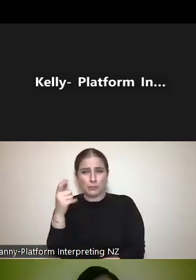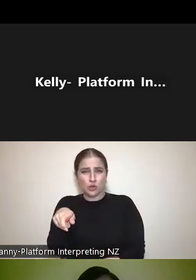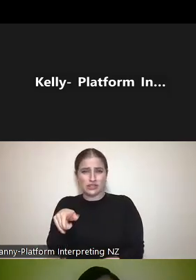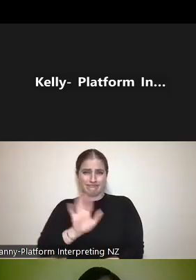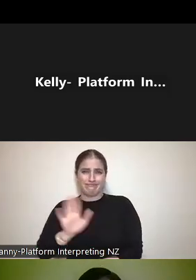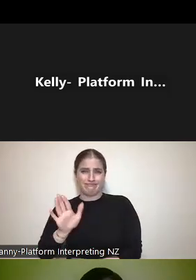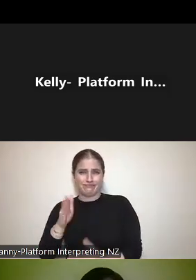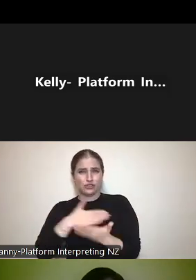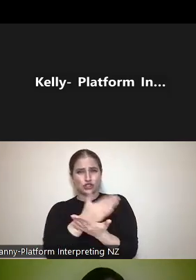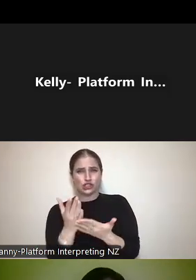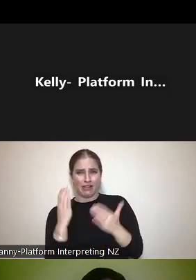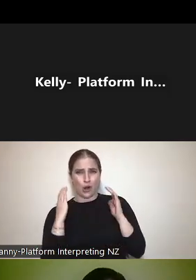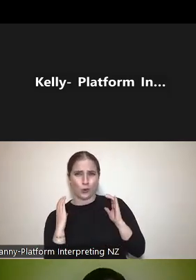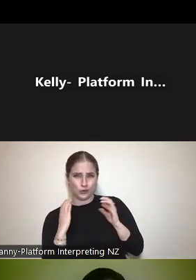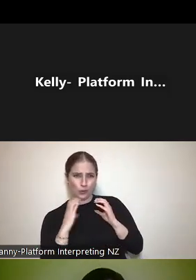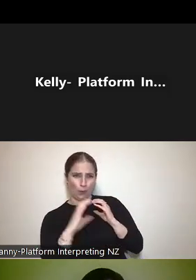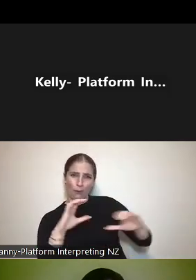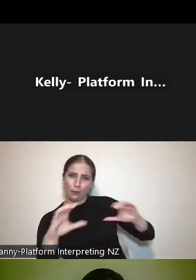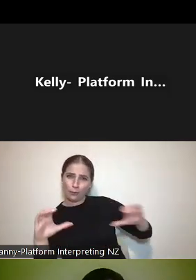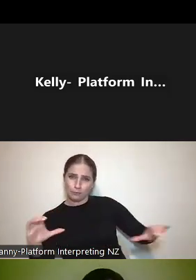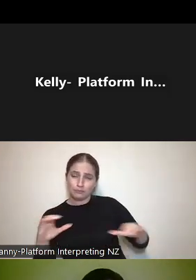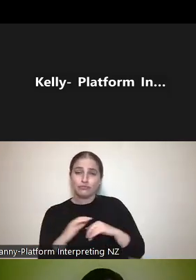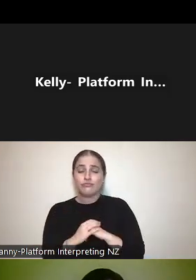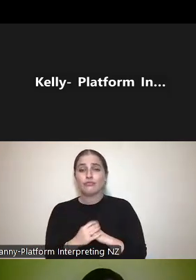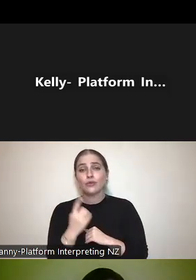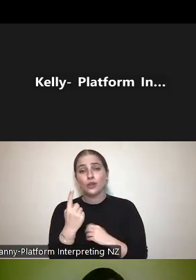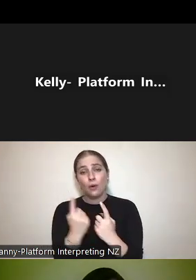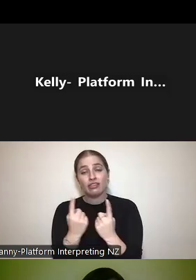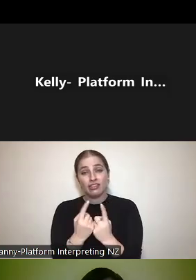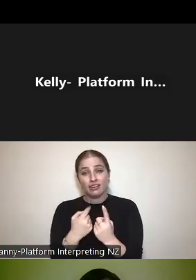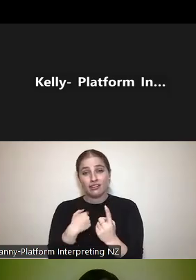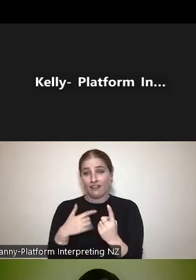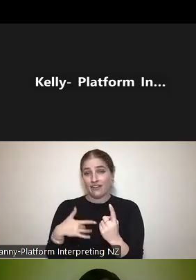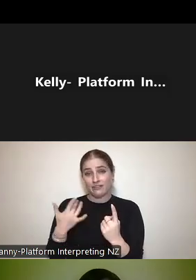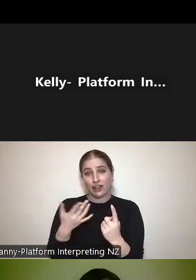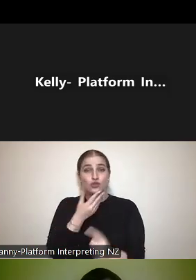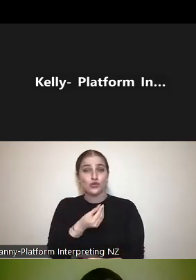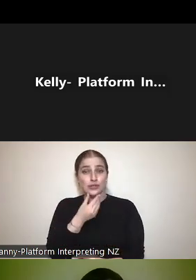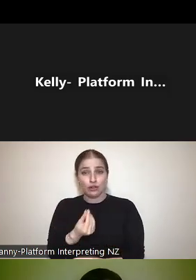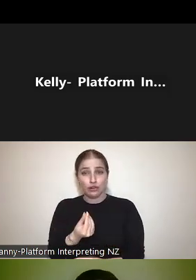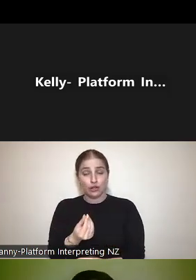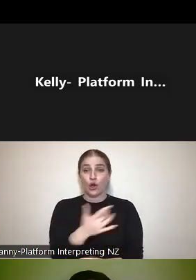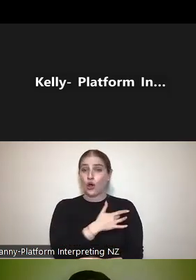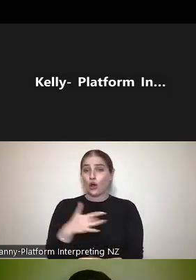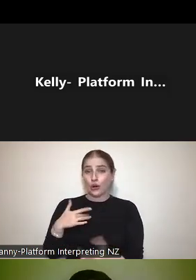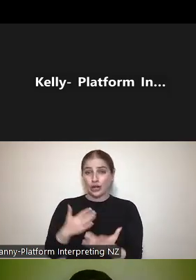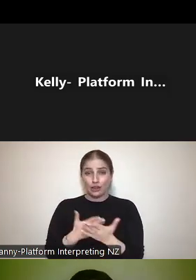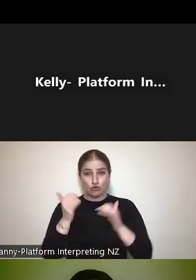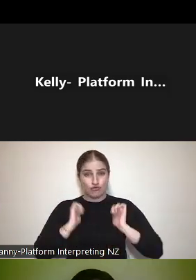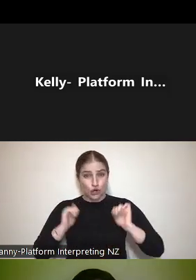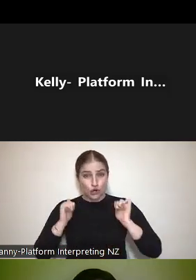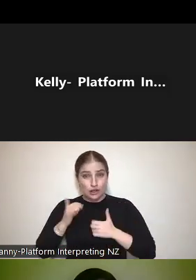useful is, early on in the rehearsal process, a group discussion about access requirements.